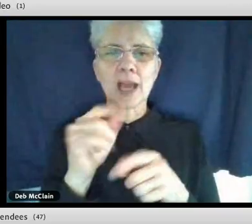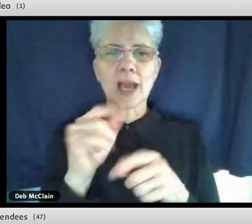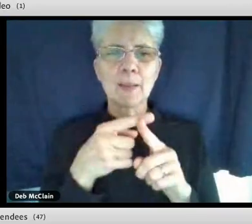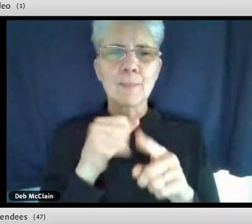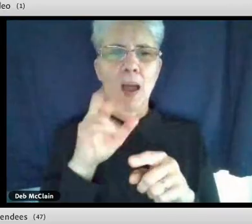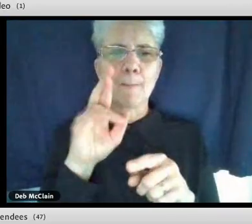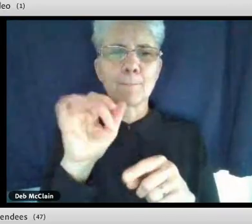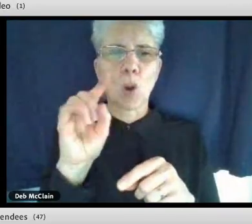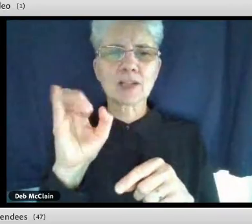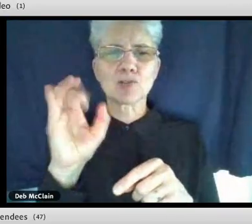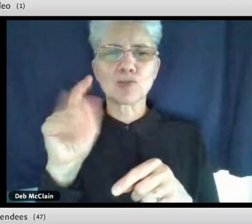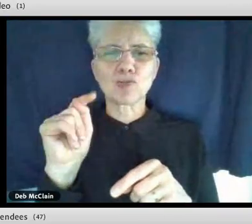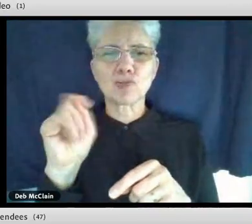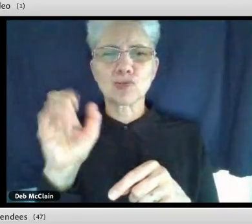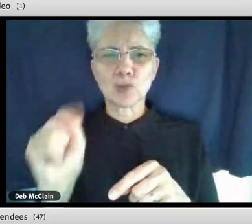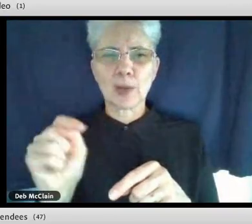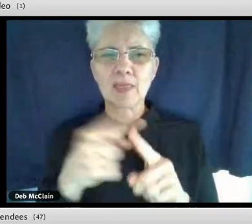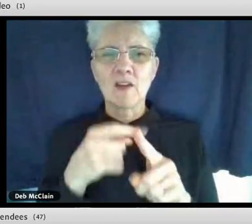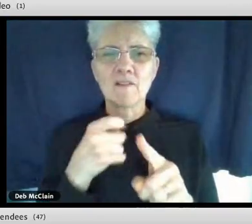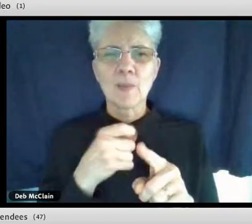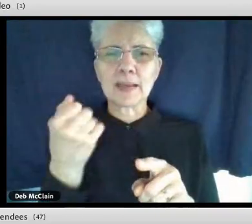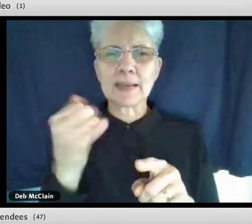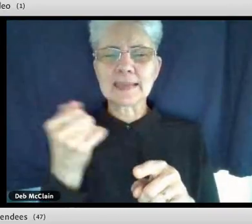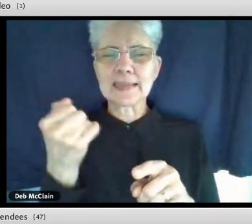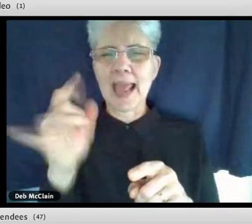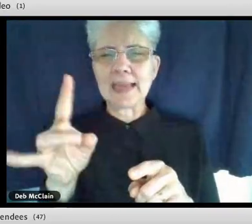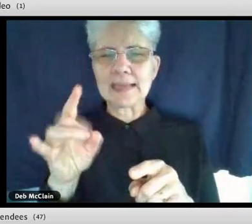way back in the times of the 1918 plague,